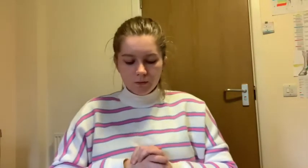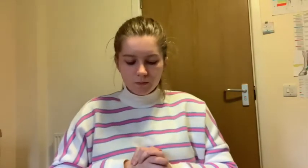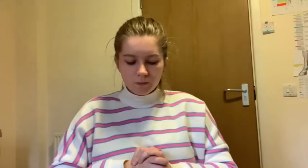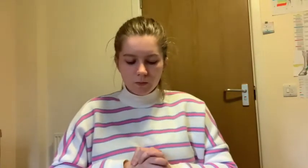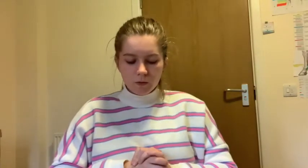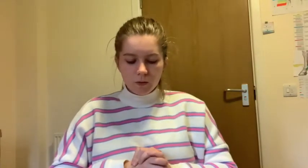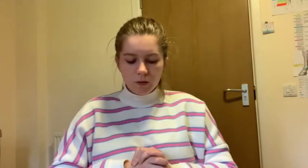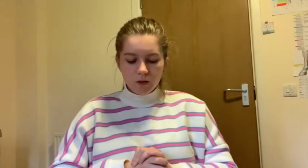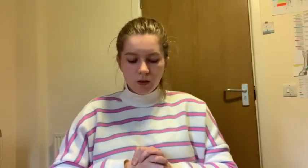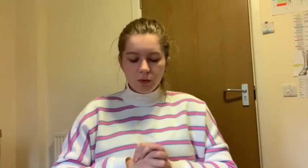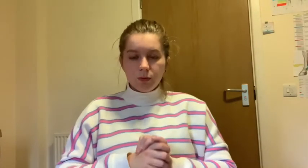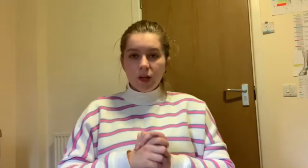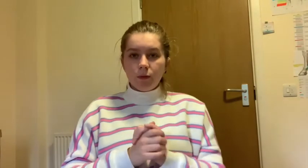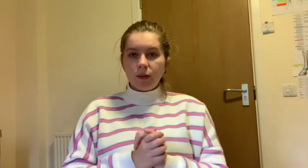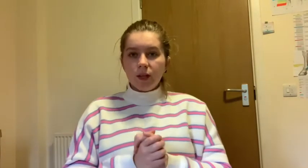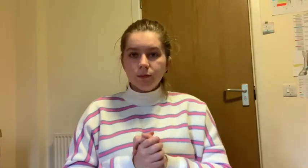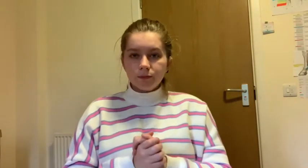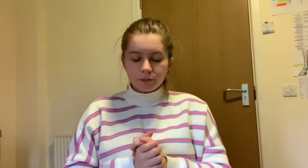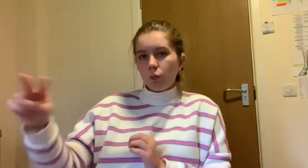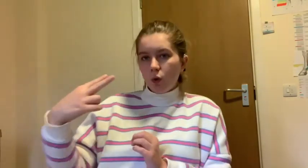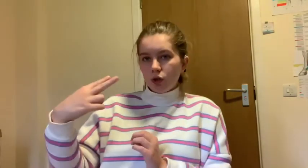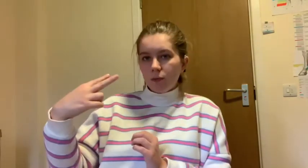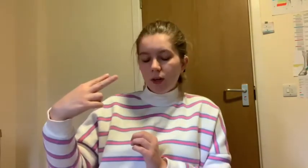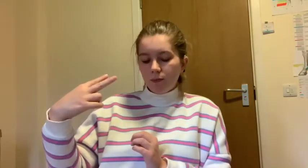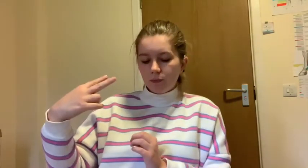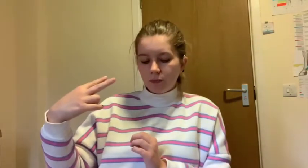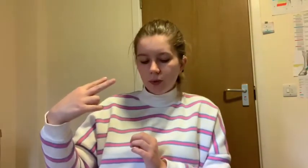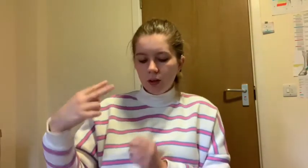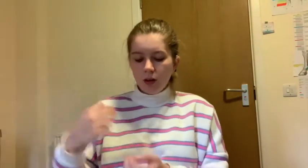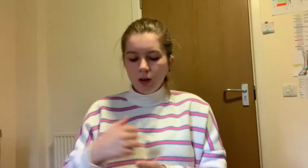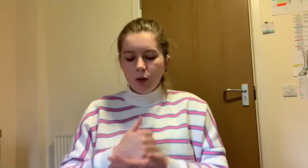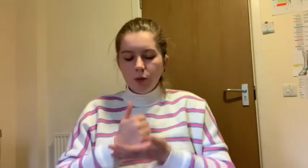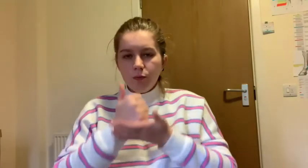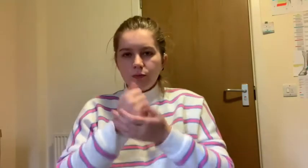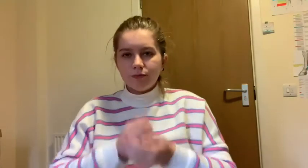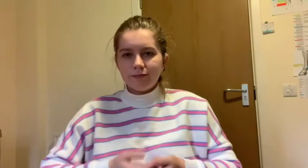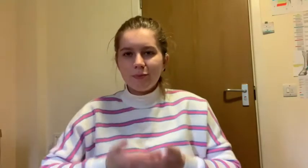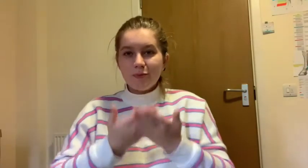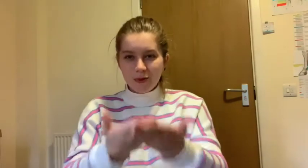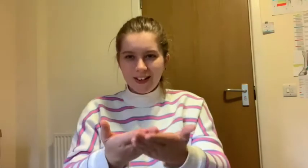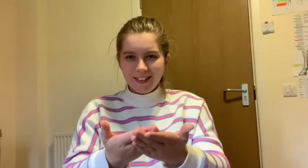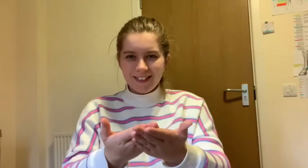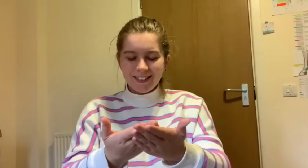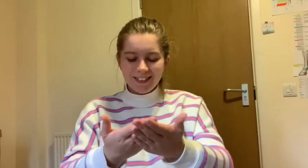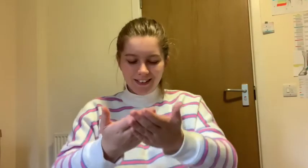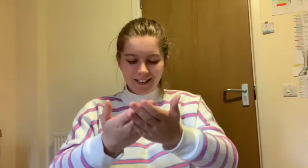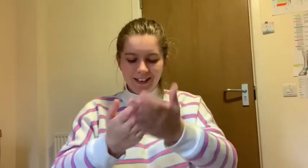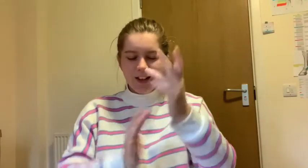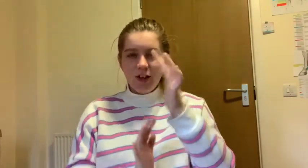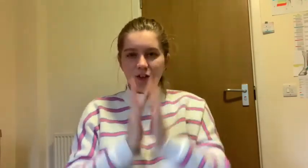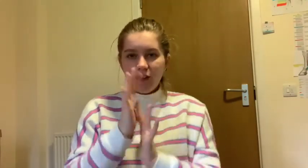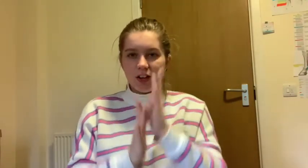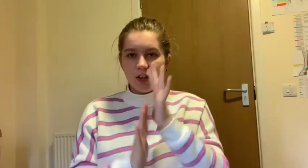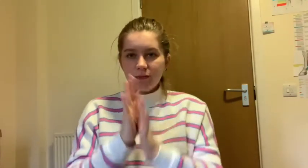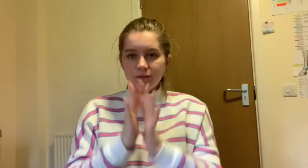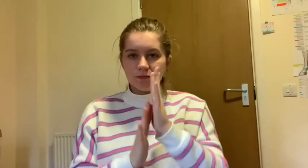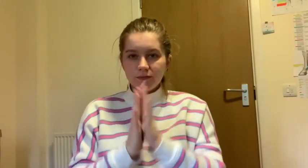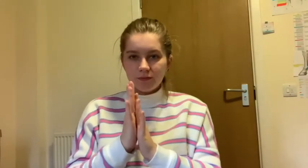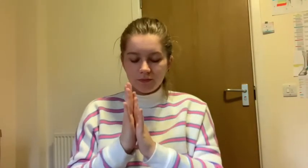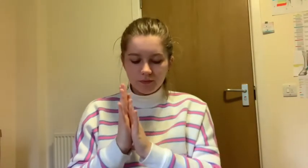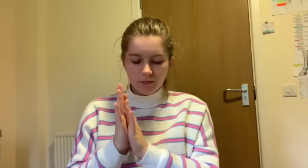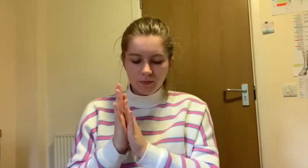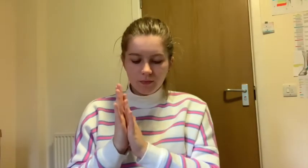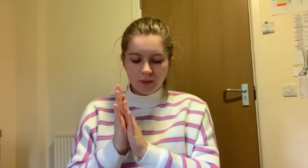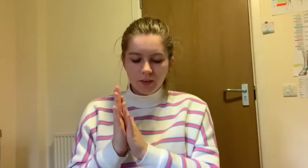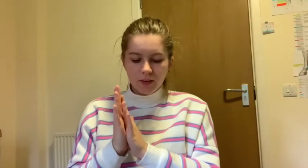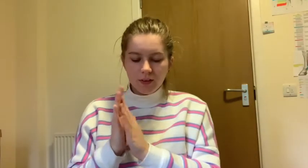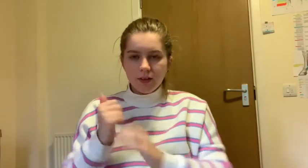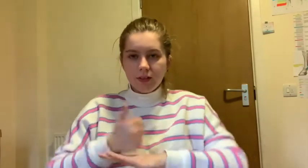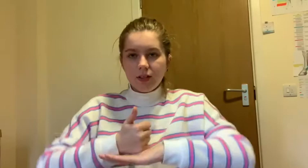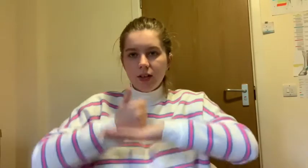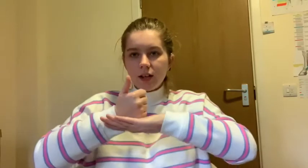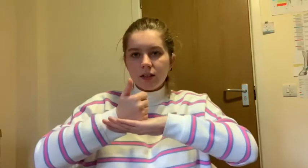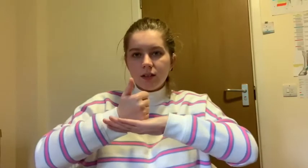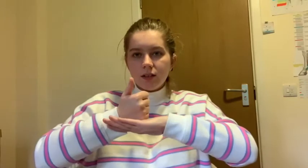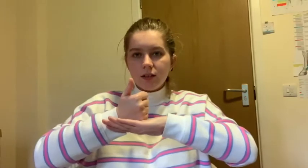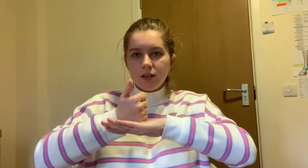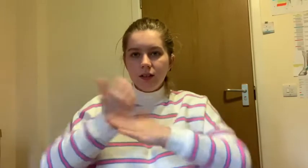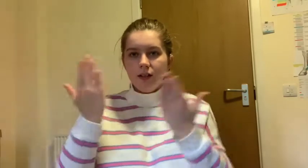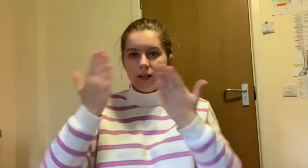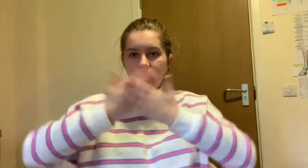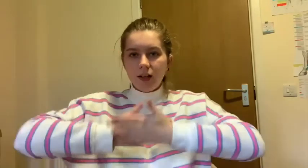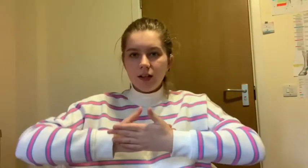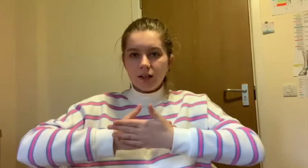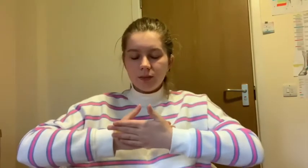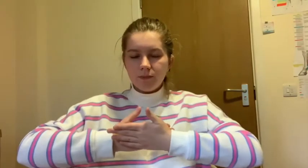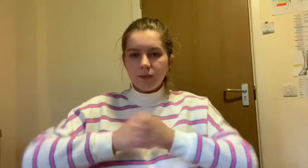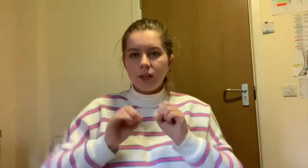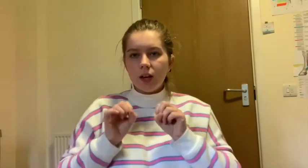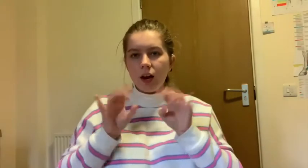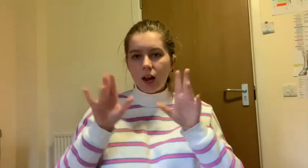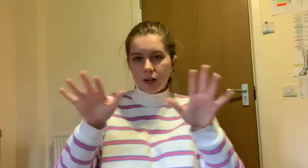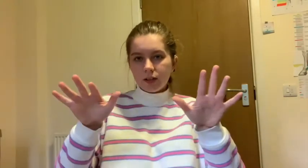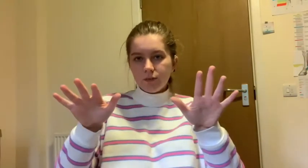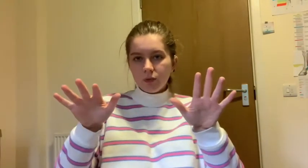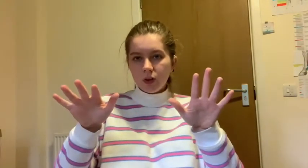So let's start from the beginning. "Watch me bring the fire and set the night alight."